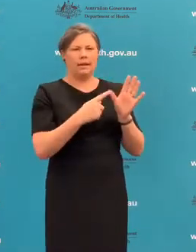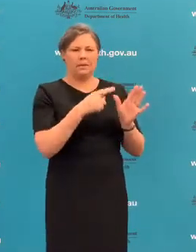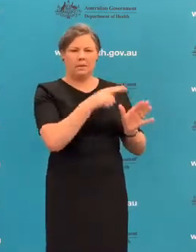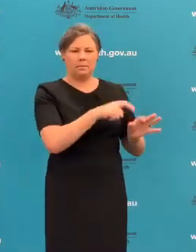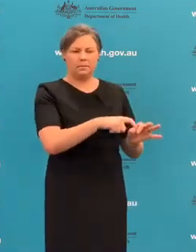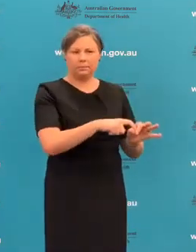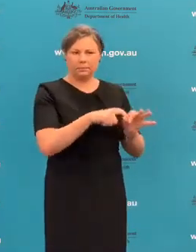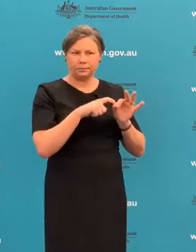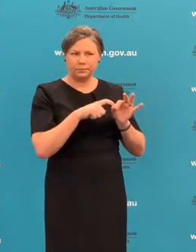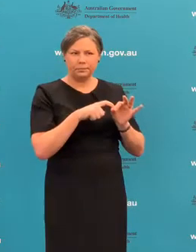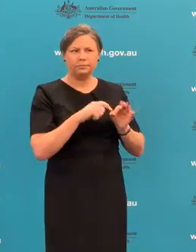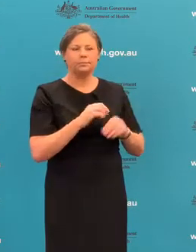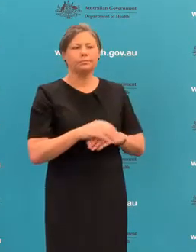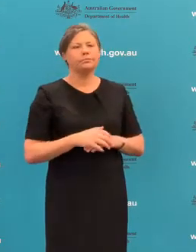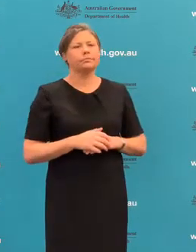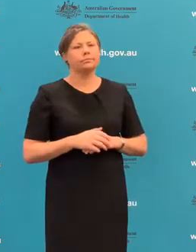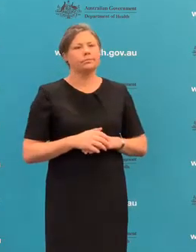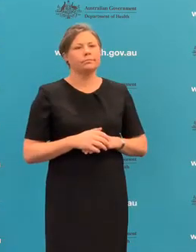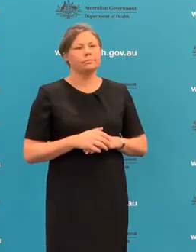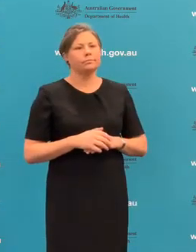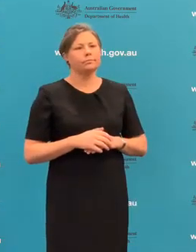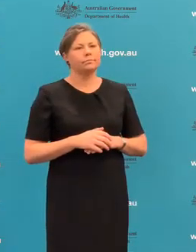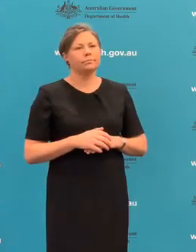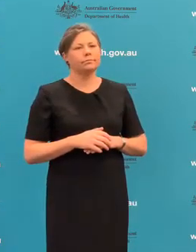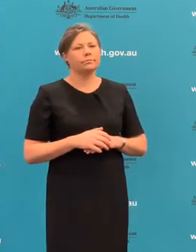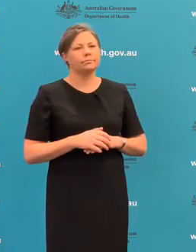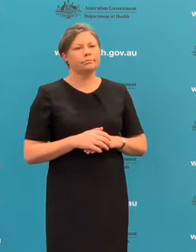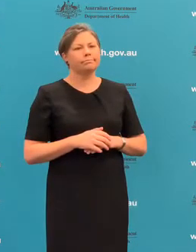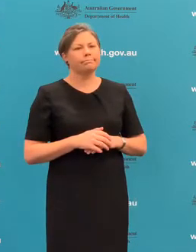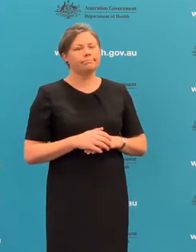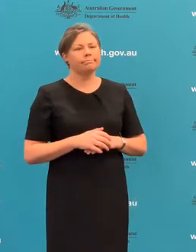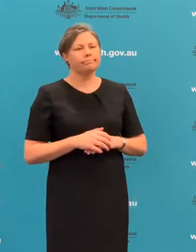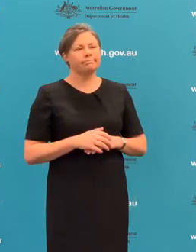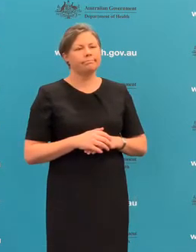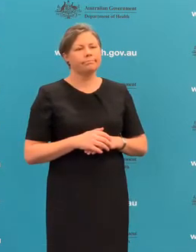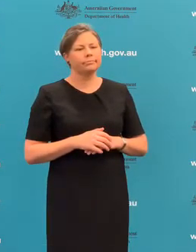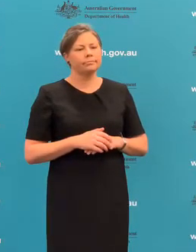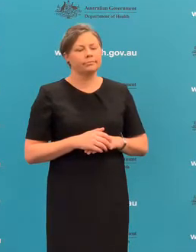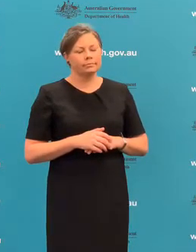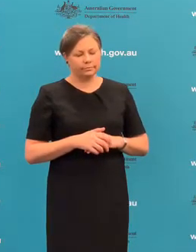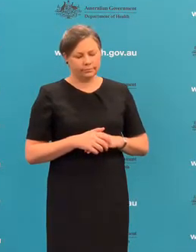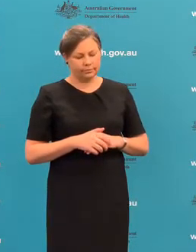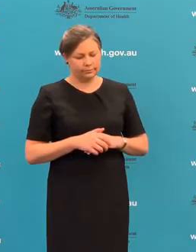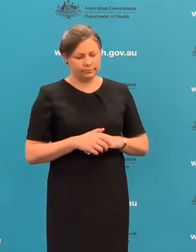of staffing of aged care in Victoria. Why didn't the Federal Health Department